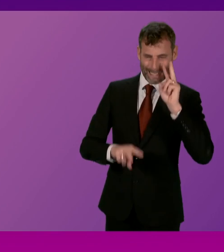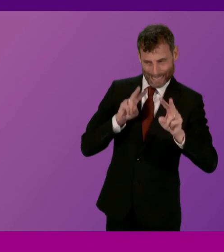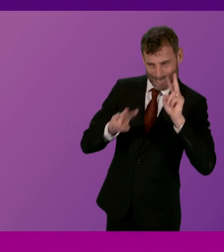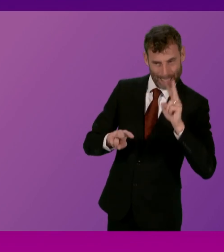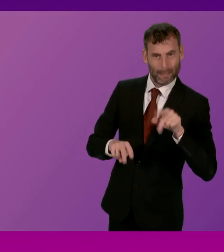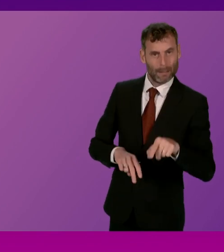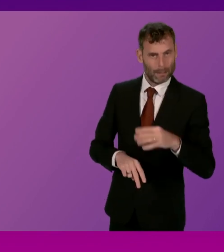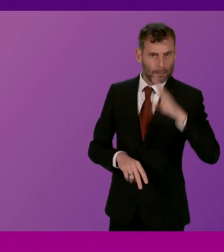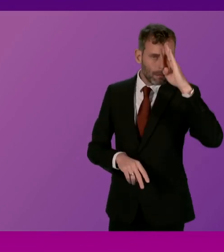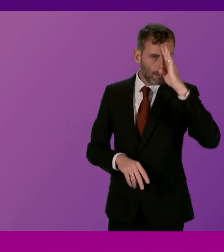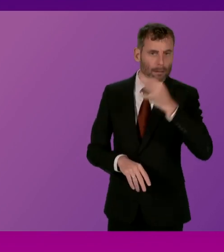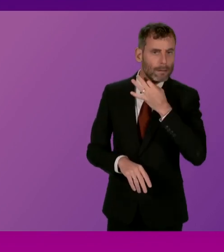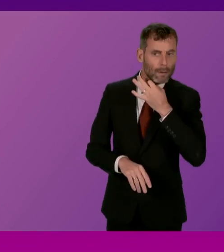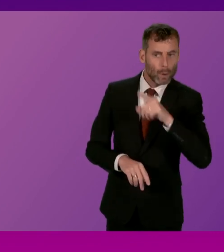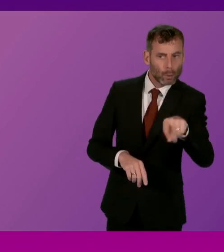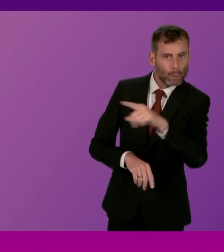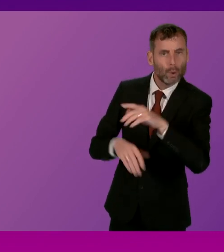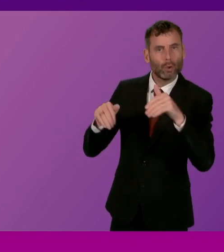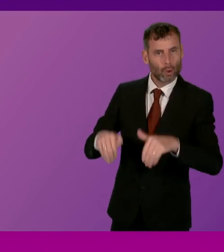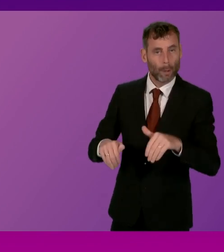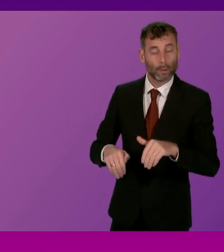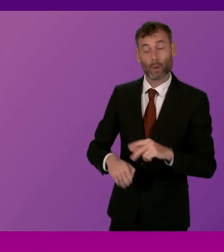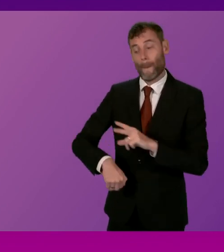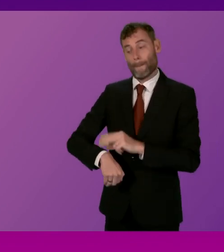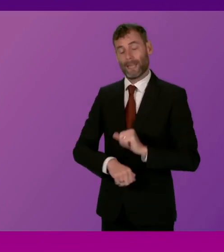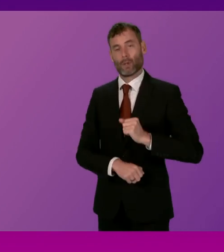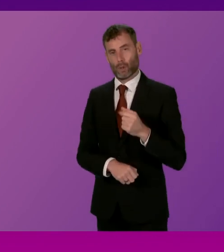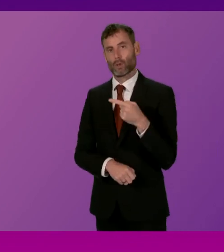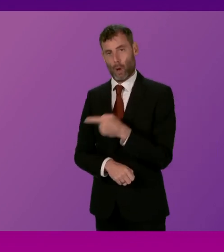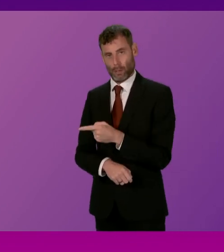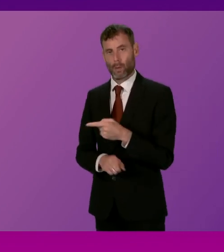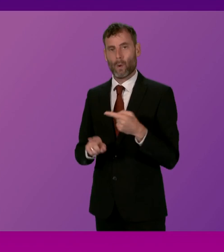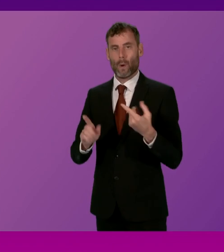Police Scotland and partners are taking action to tackle and reduce it.